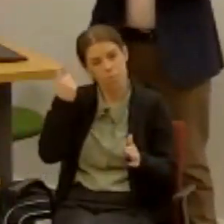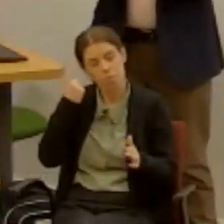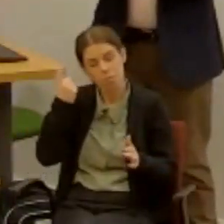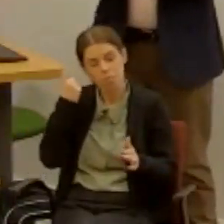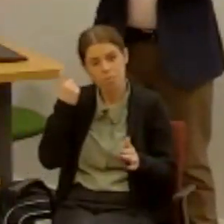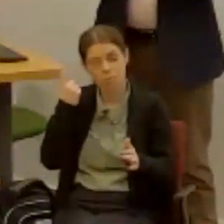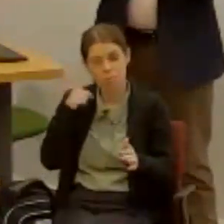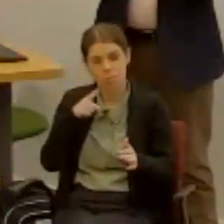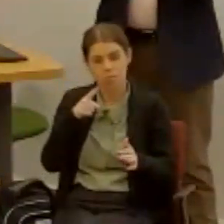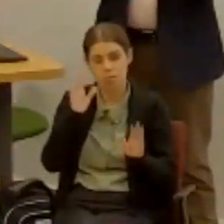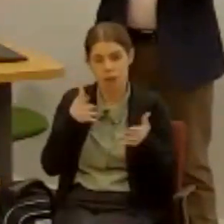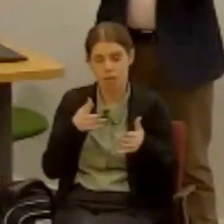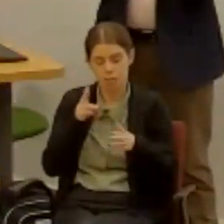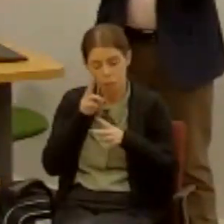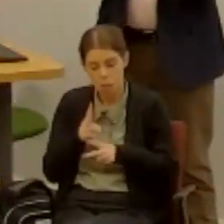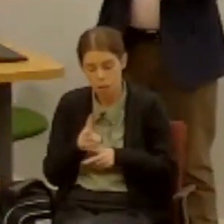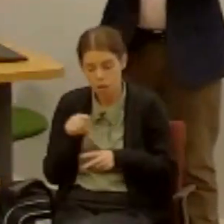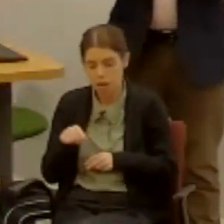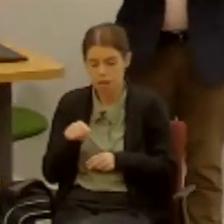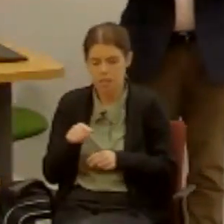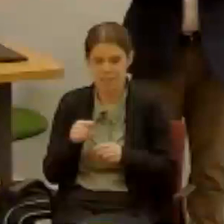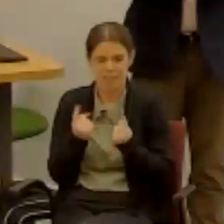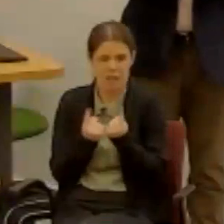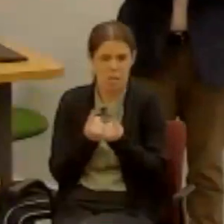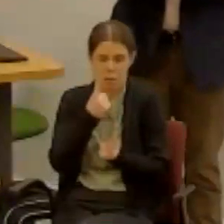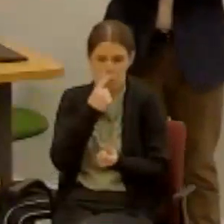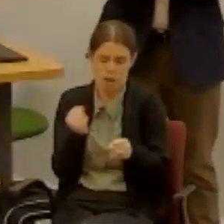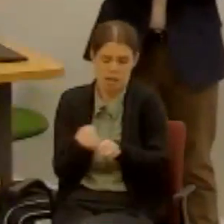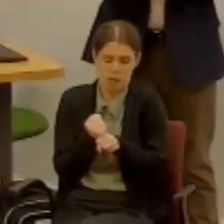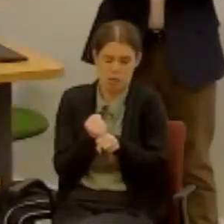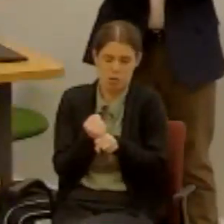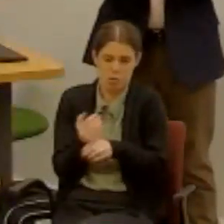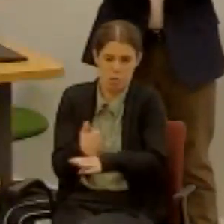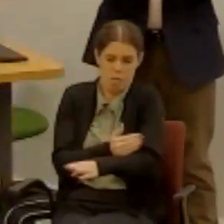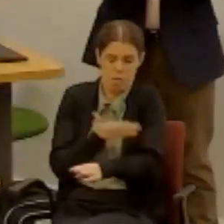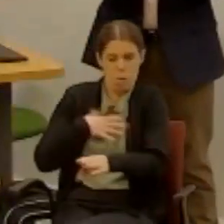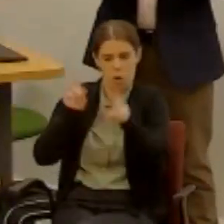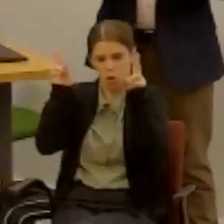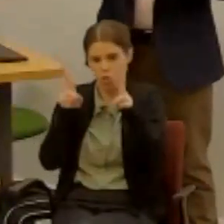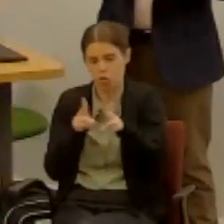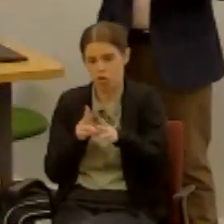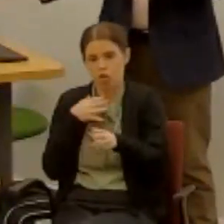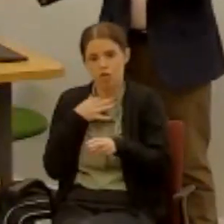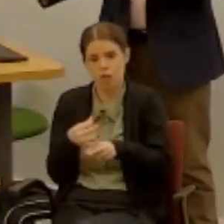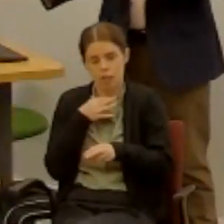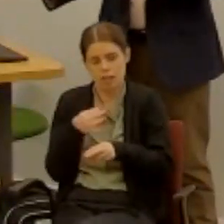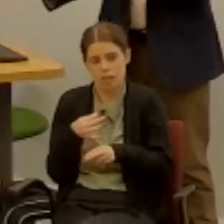cautionary principal. So, this is something we can do to reduce the risk which isn't gonna actually in itself